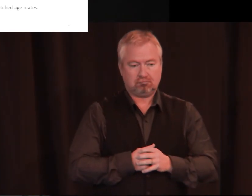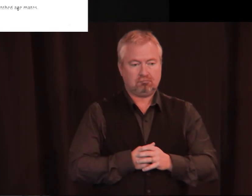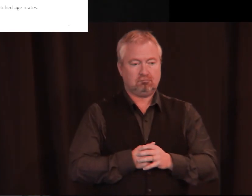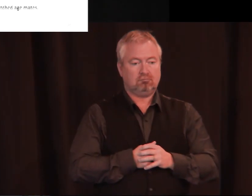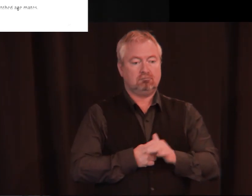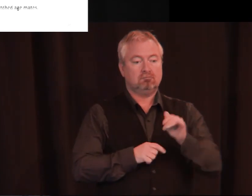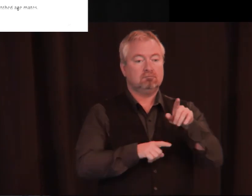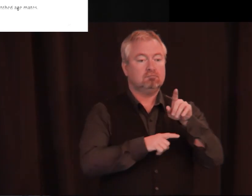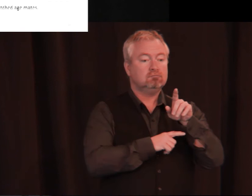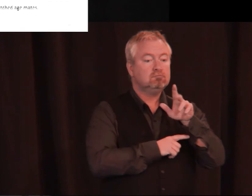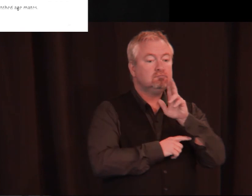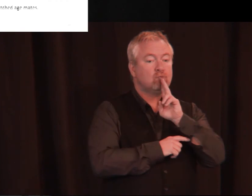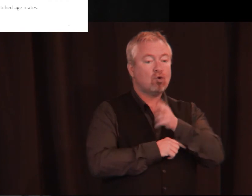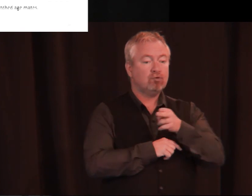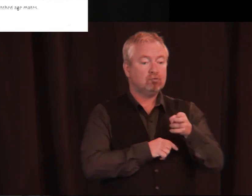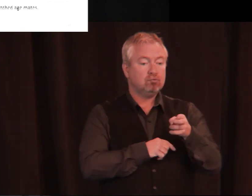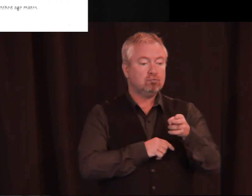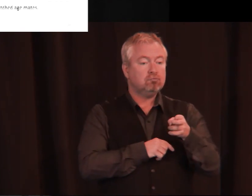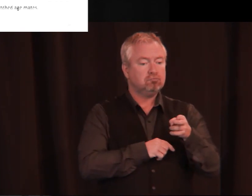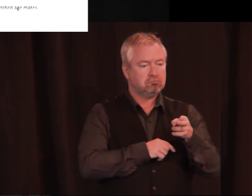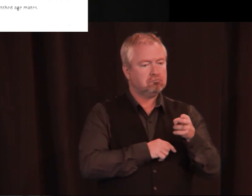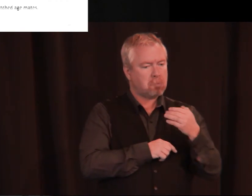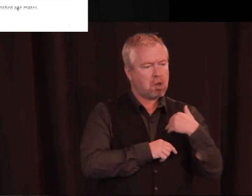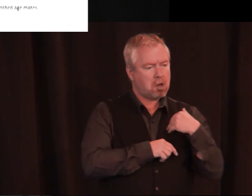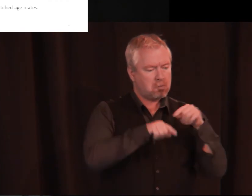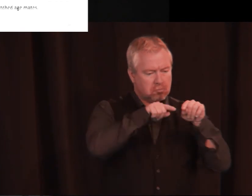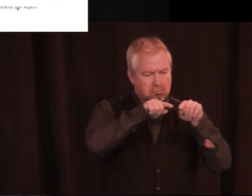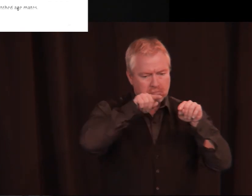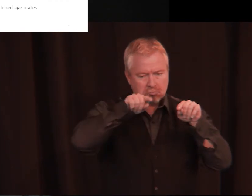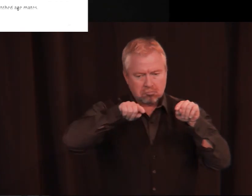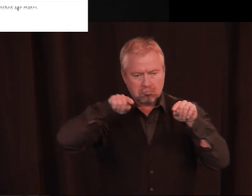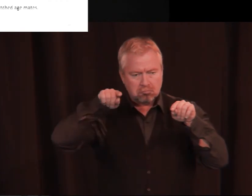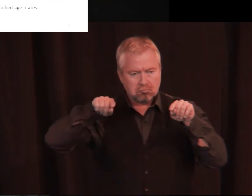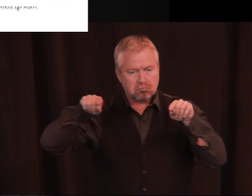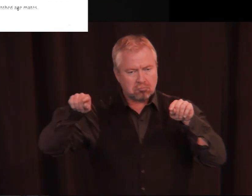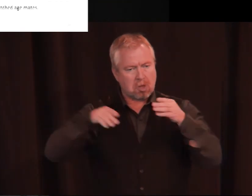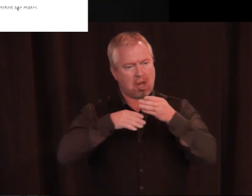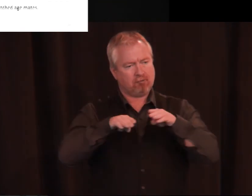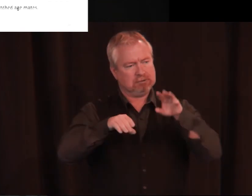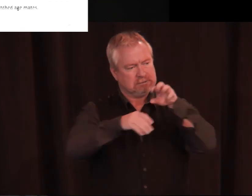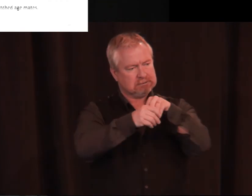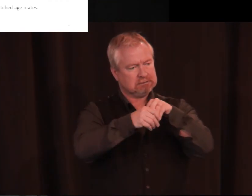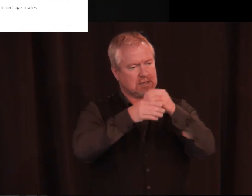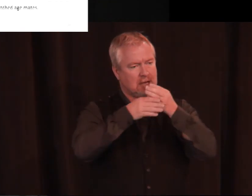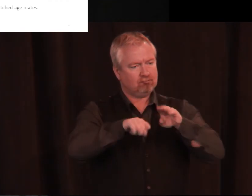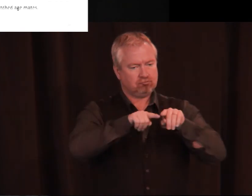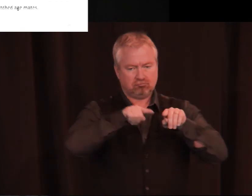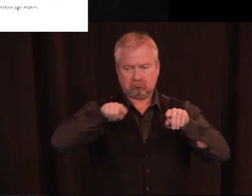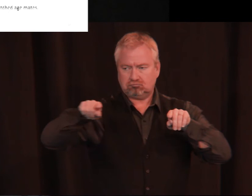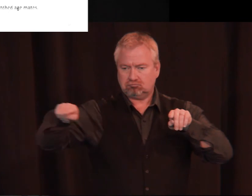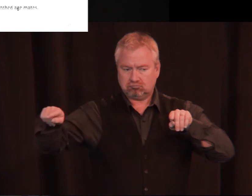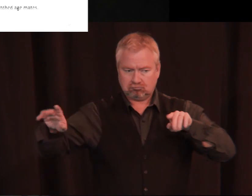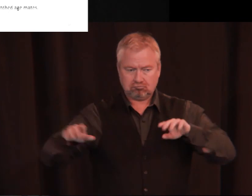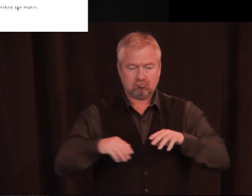are well within the average range when we look at them compared to just a standardized test norms.